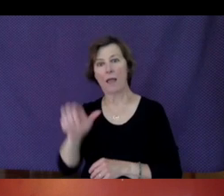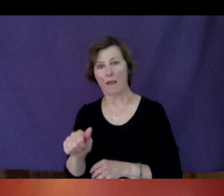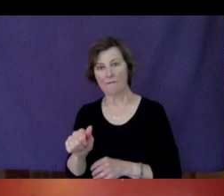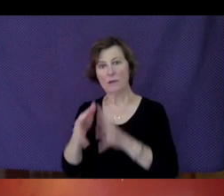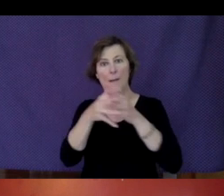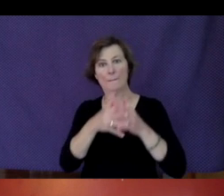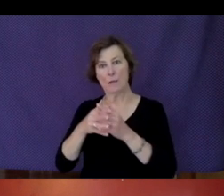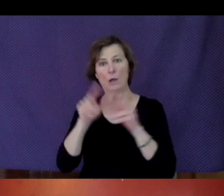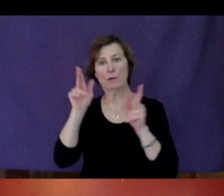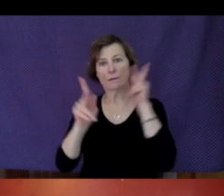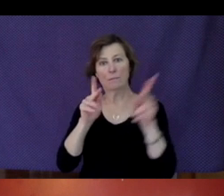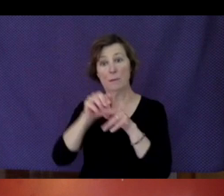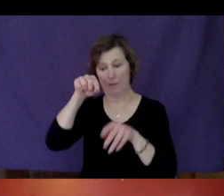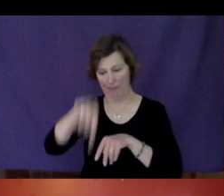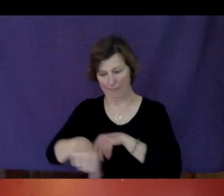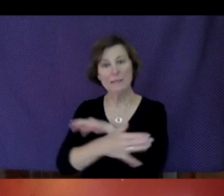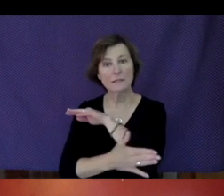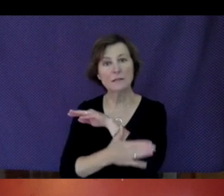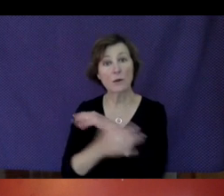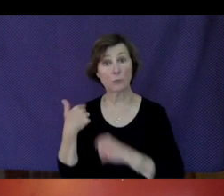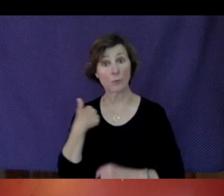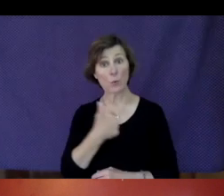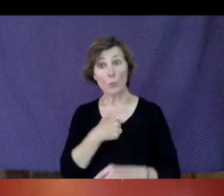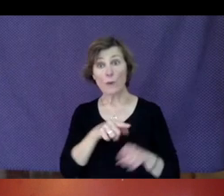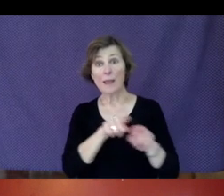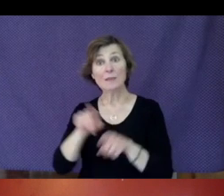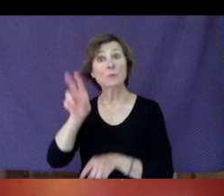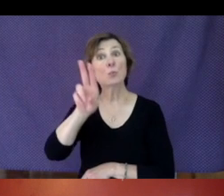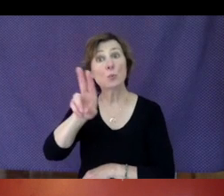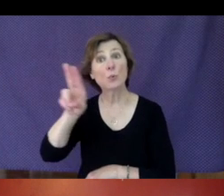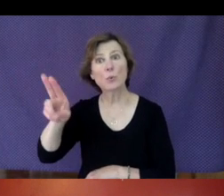We as UU's might want to be particularly helpful